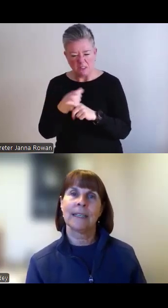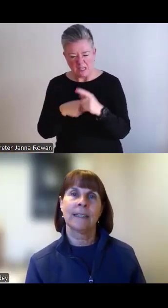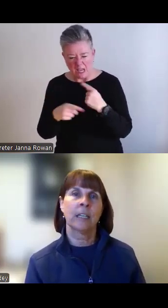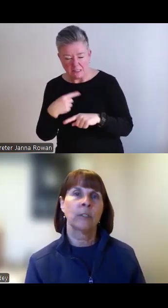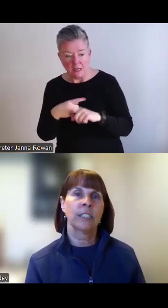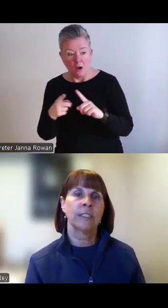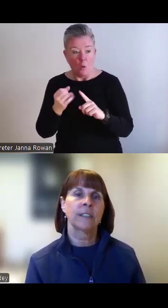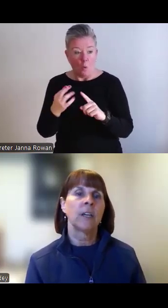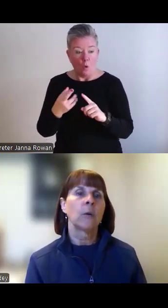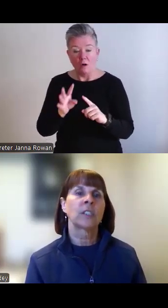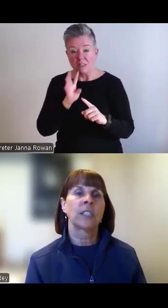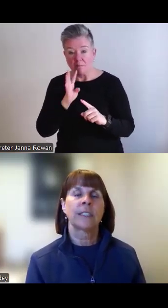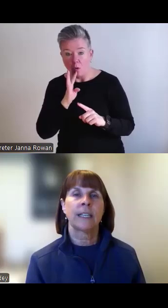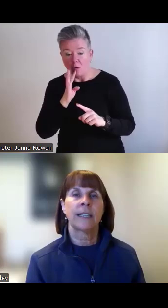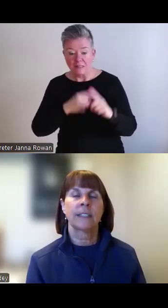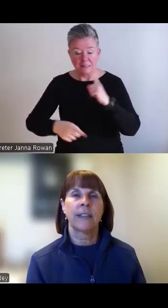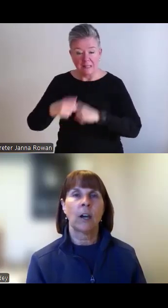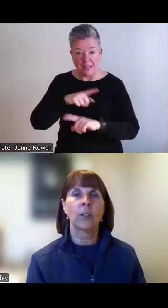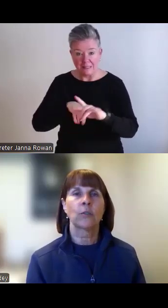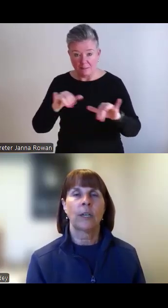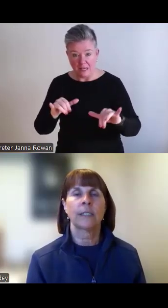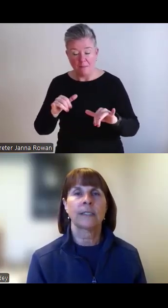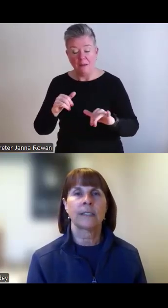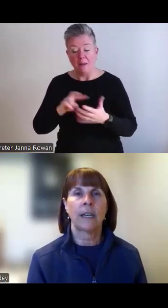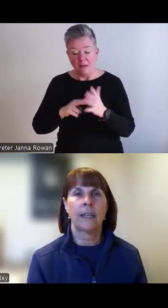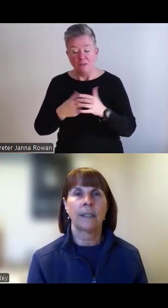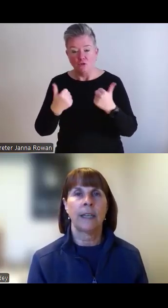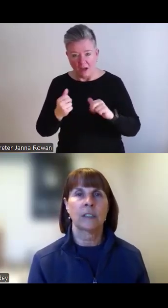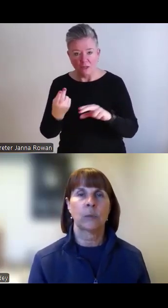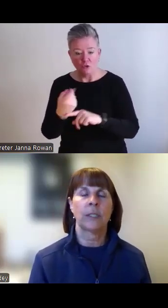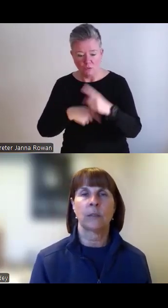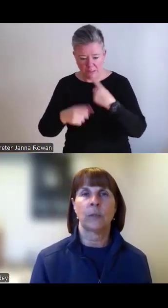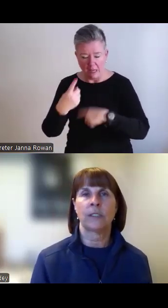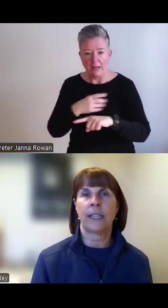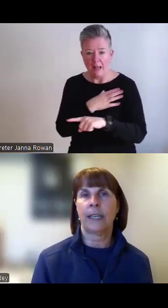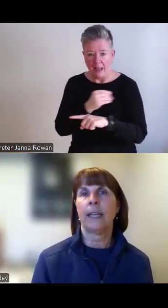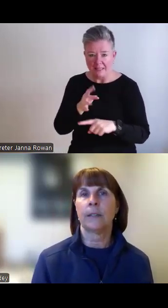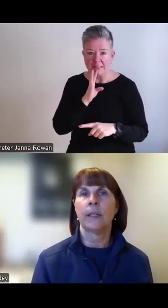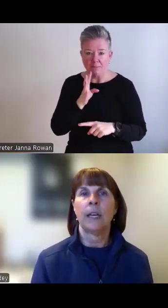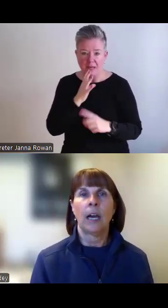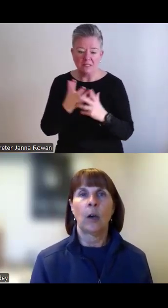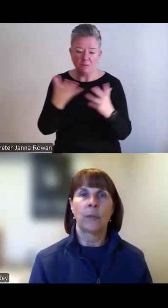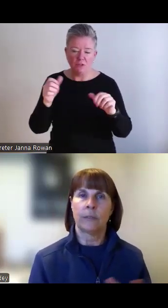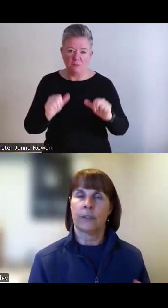and sign languages, which indicates that they are trying to sign and speak as much as they can,